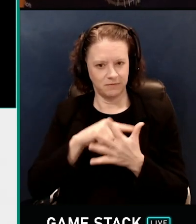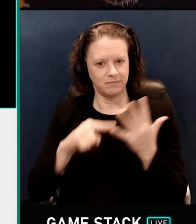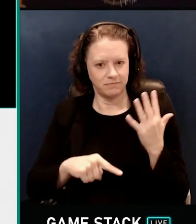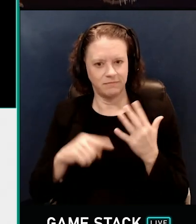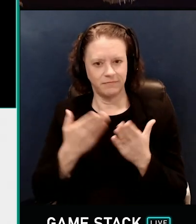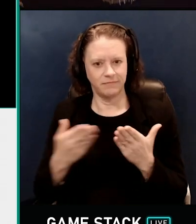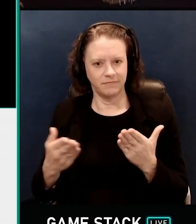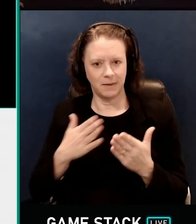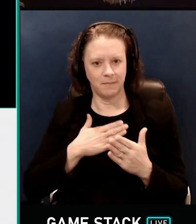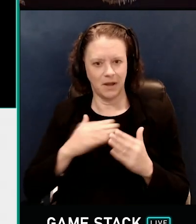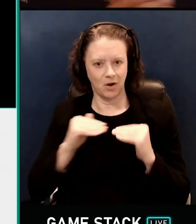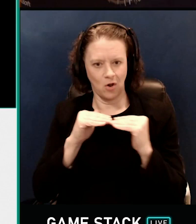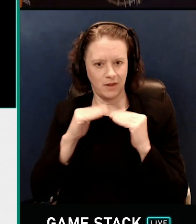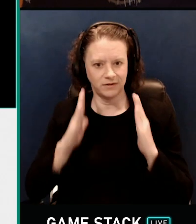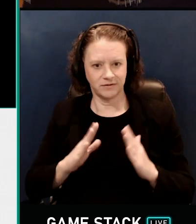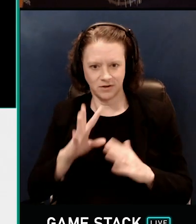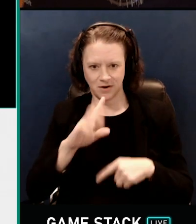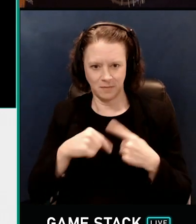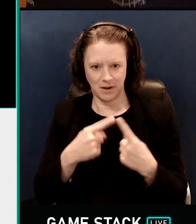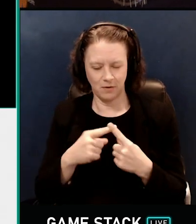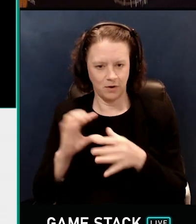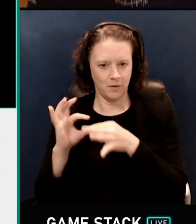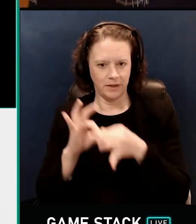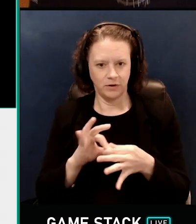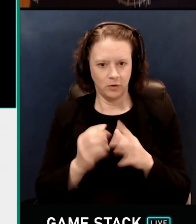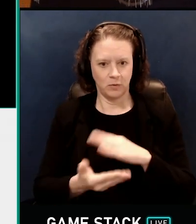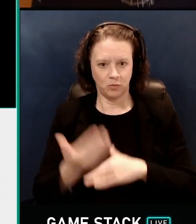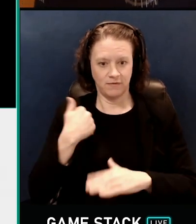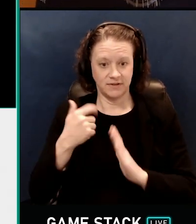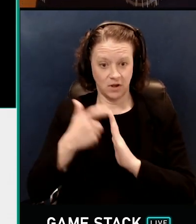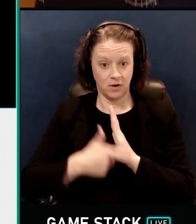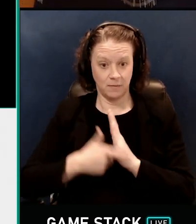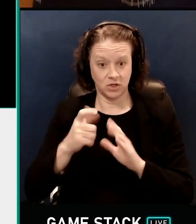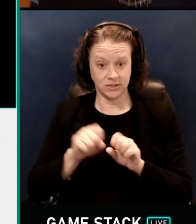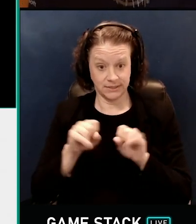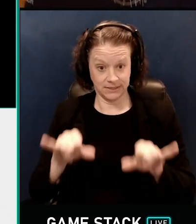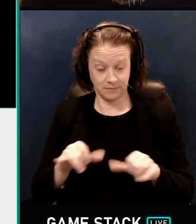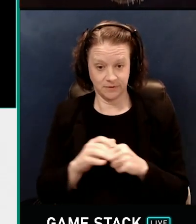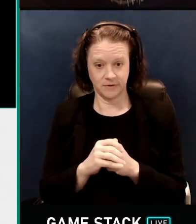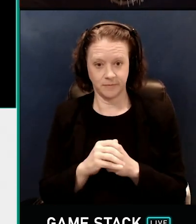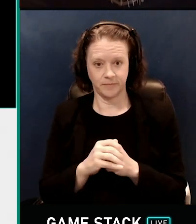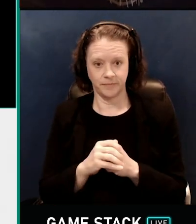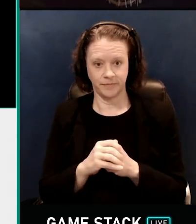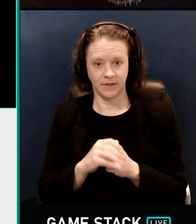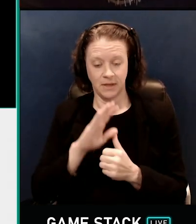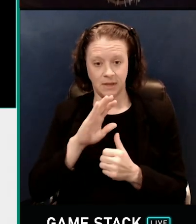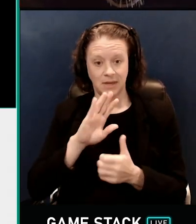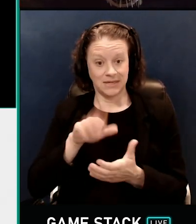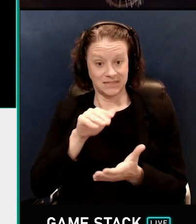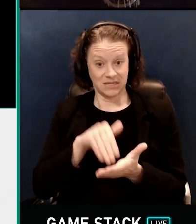colleagues talked about related to some of the previous automation systems as a central tech team,